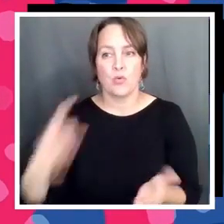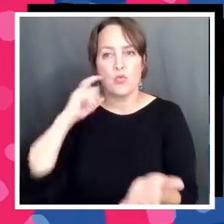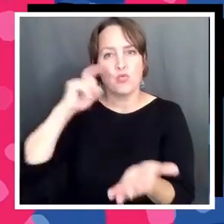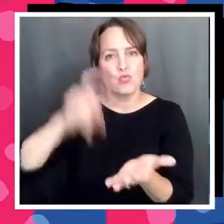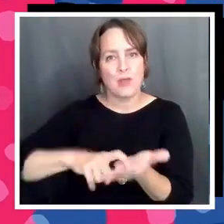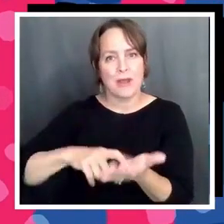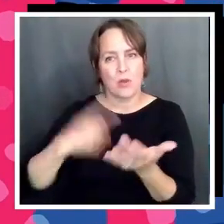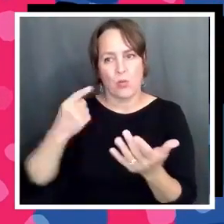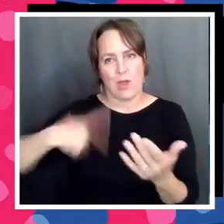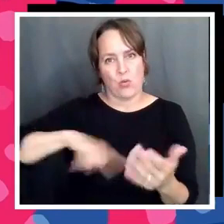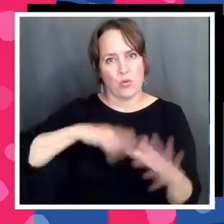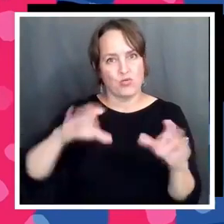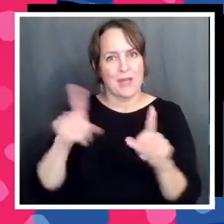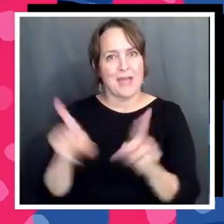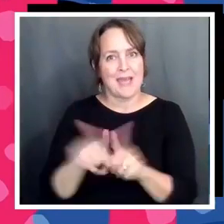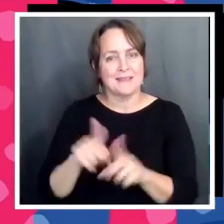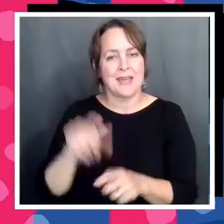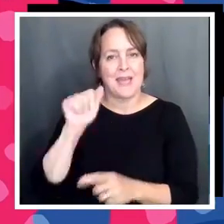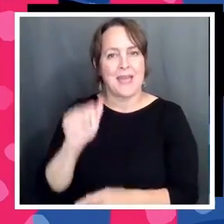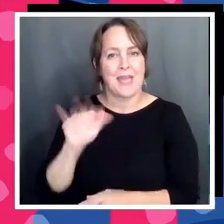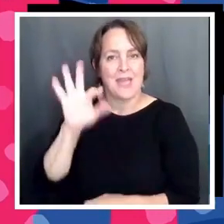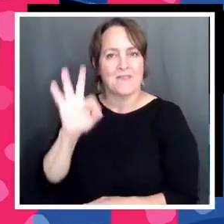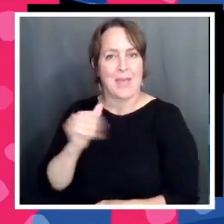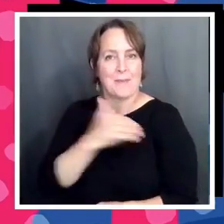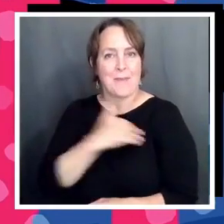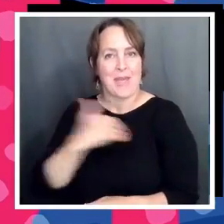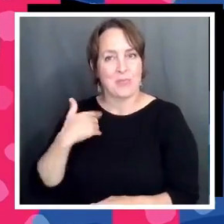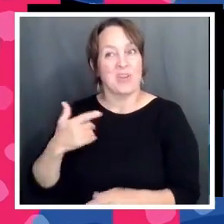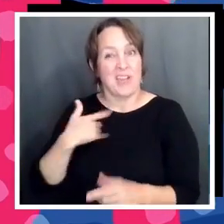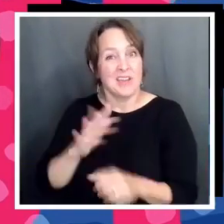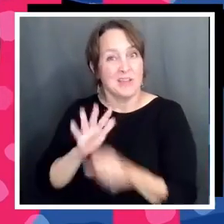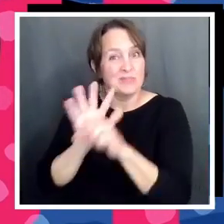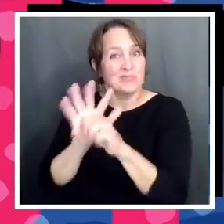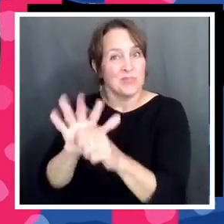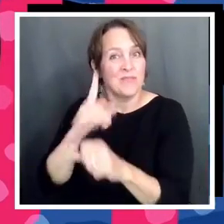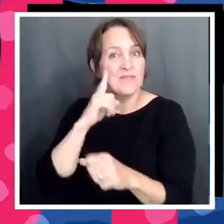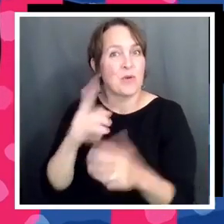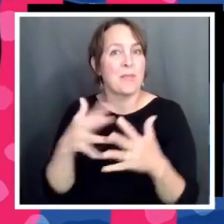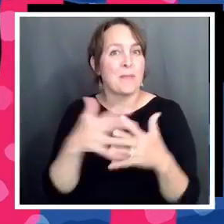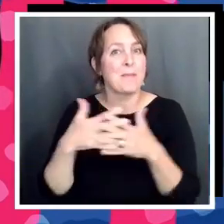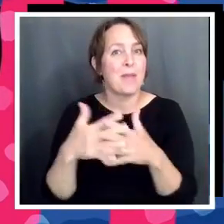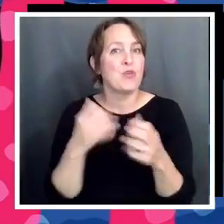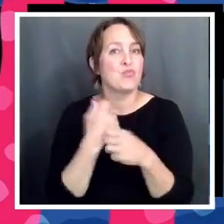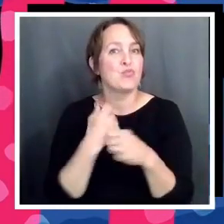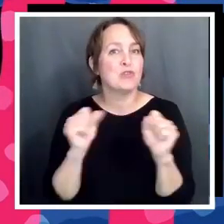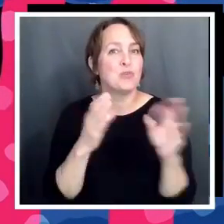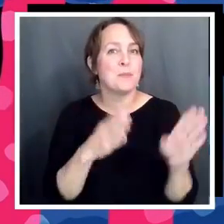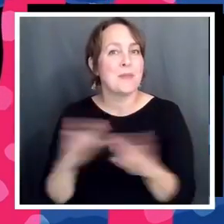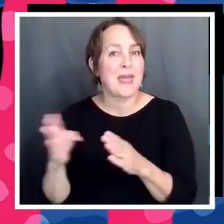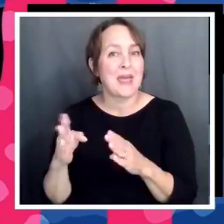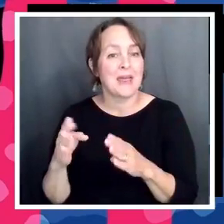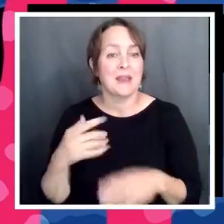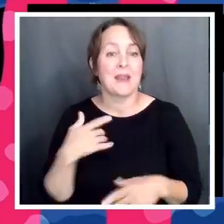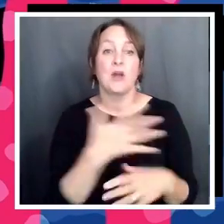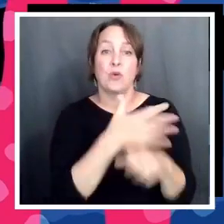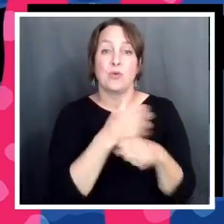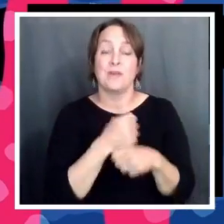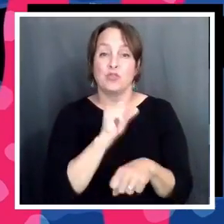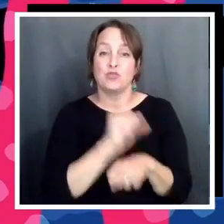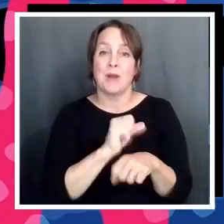TAX CREDIT TODAY. I THINK THIS IS REALLY